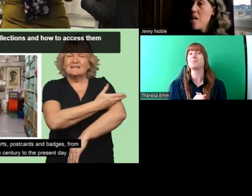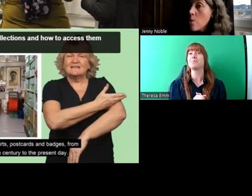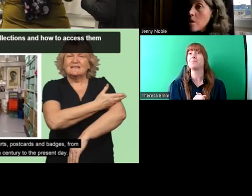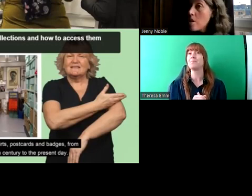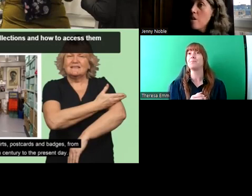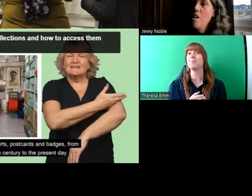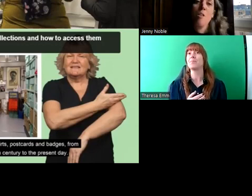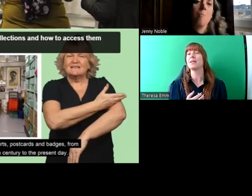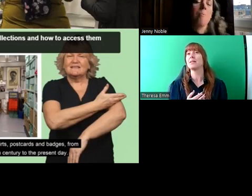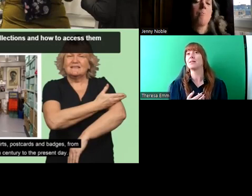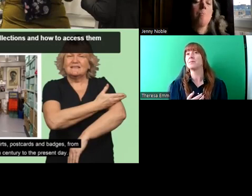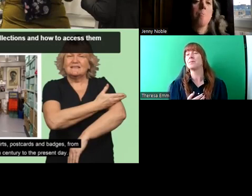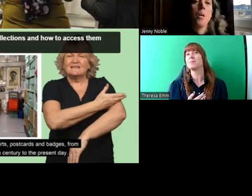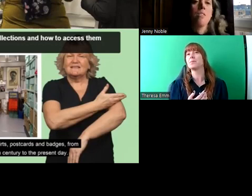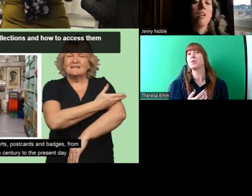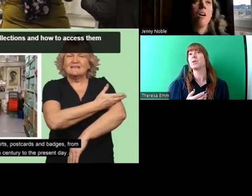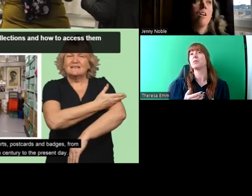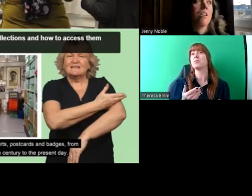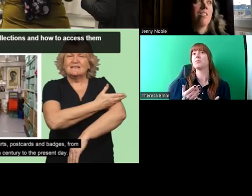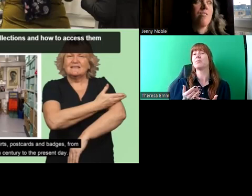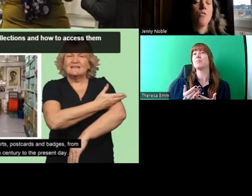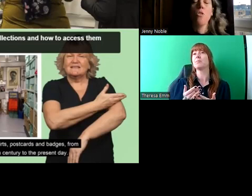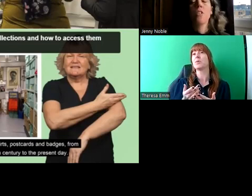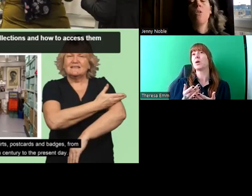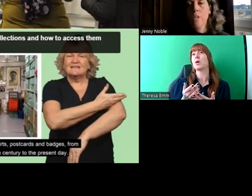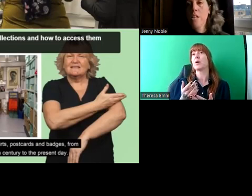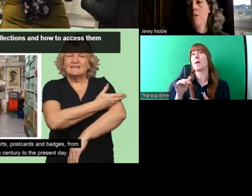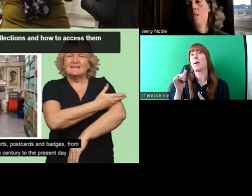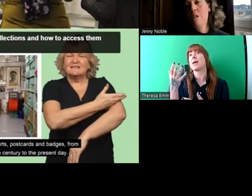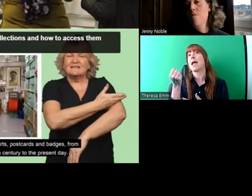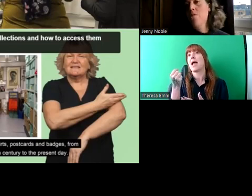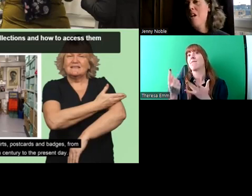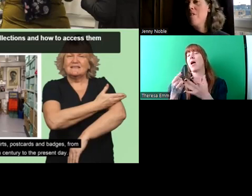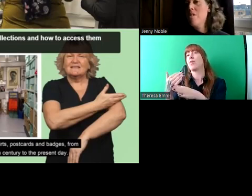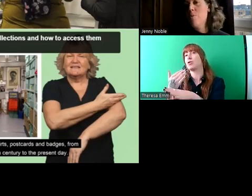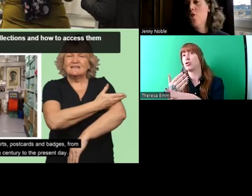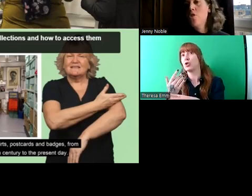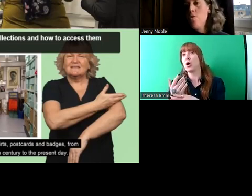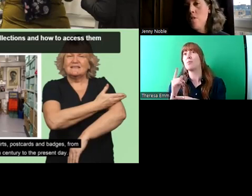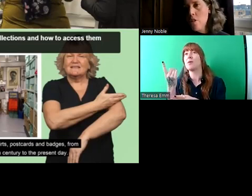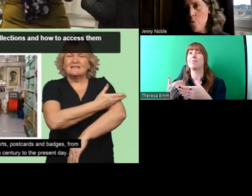paid work but they are involved in all aspects of the library. So, we've got two volunteer